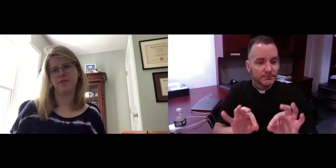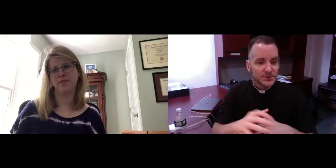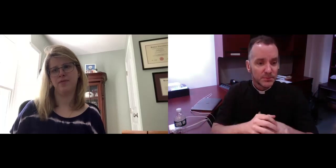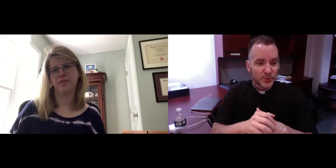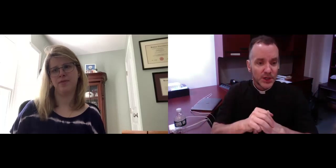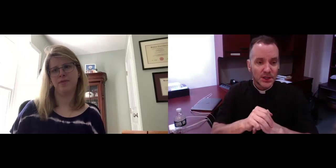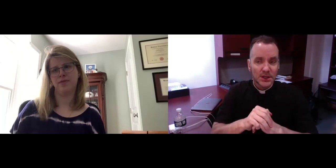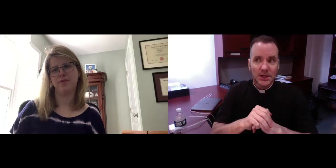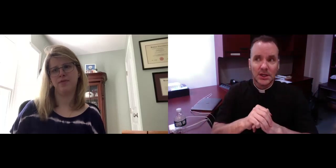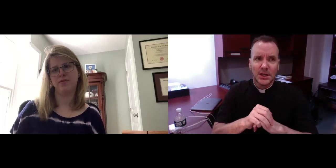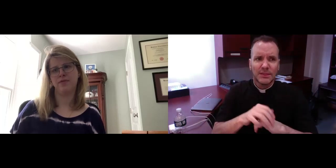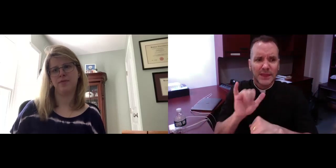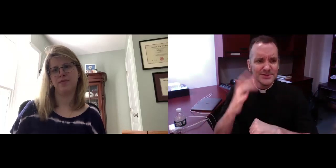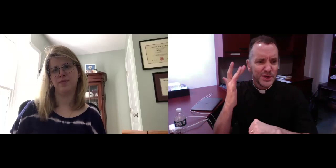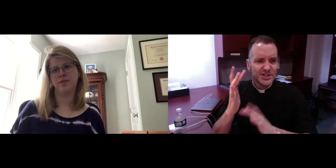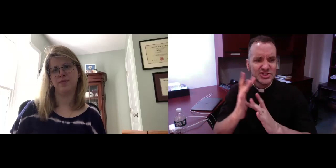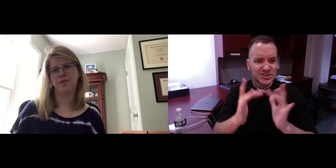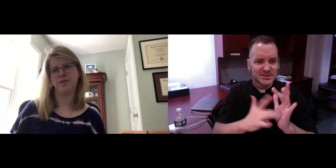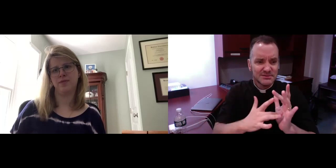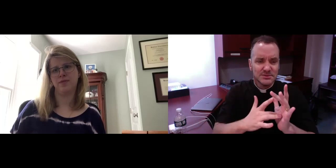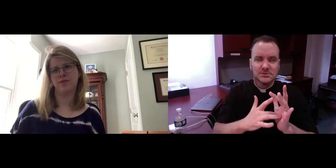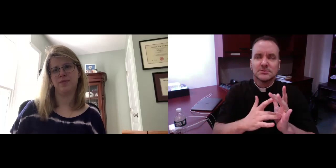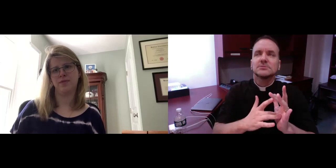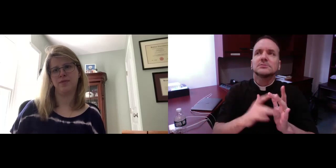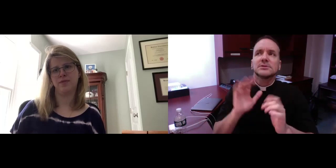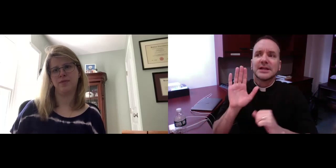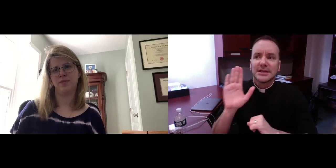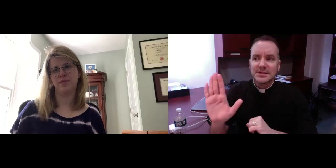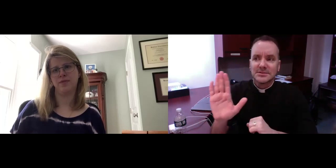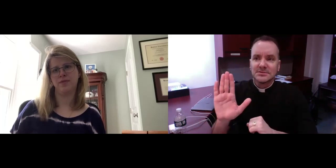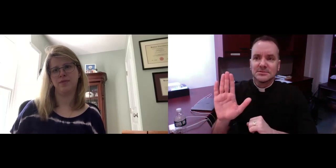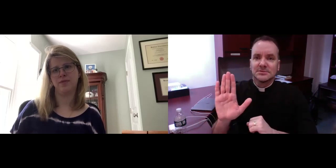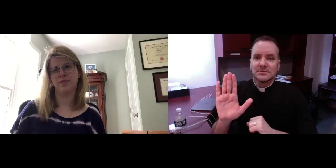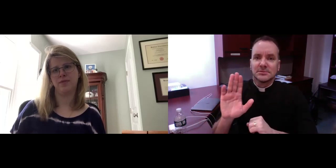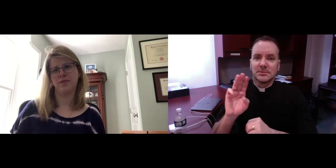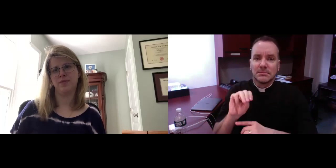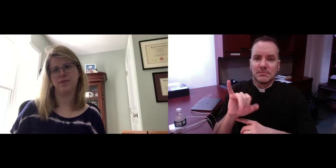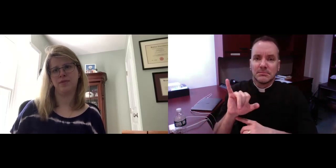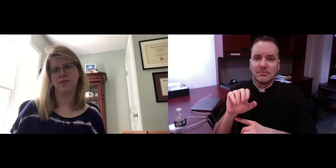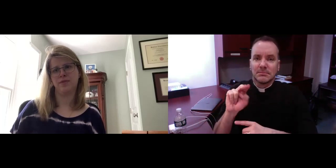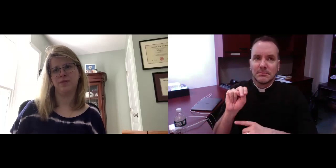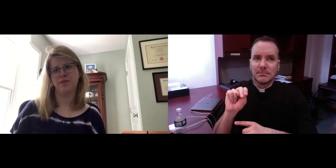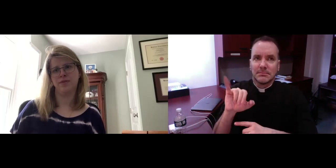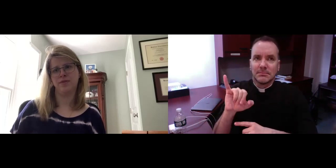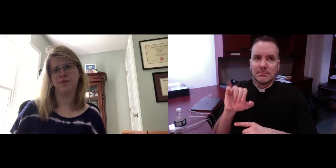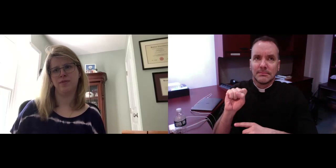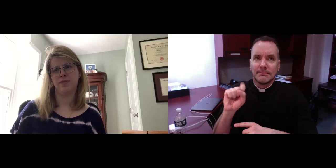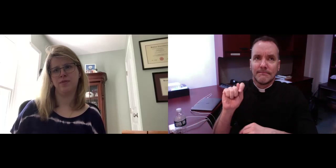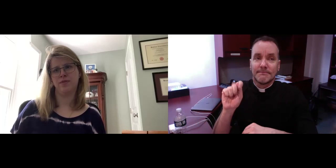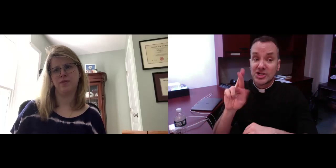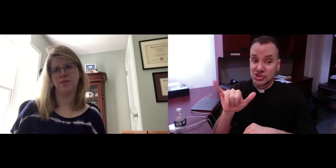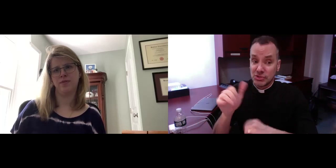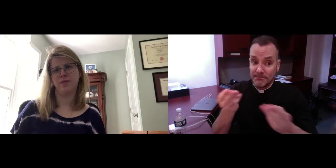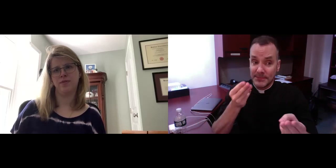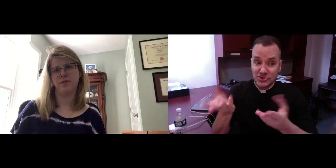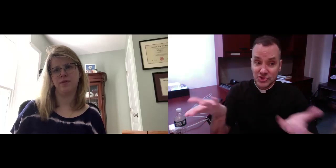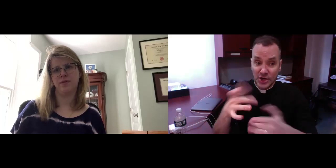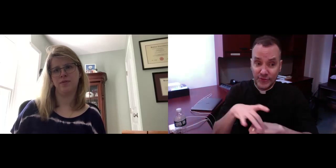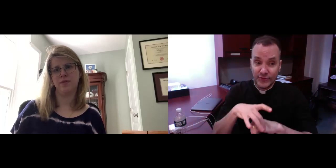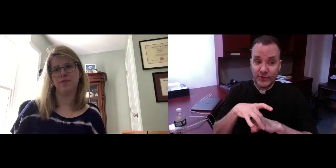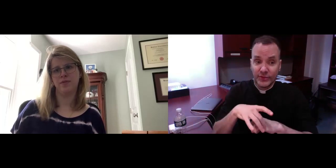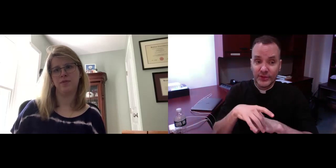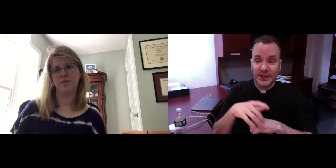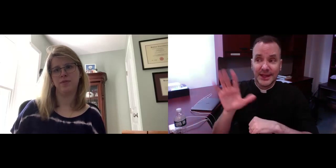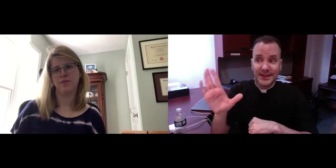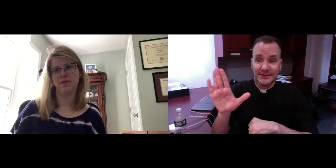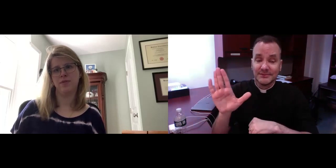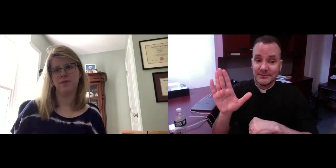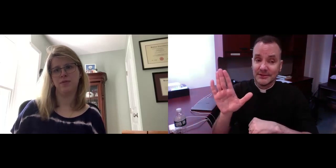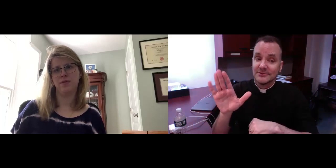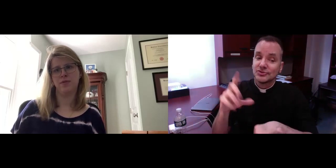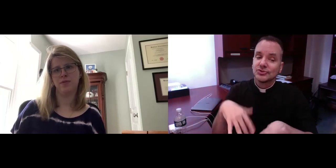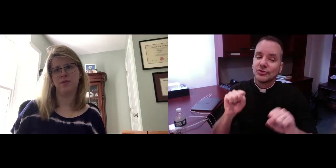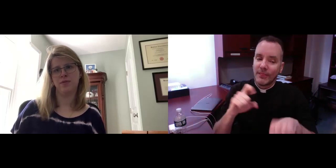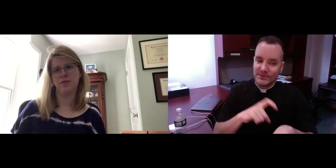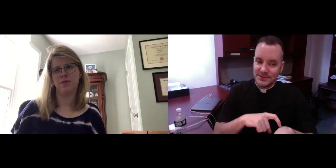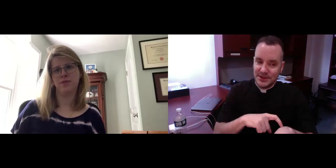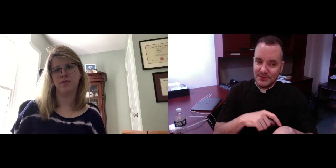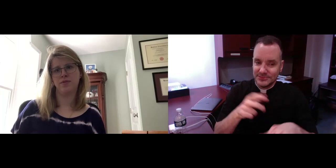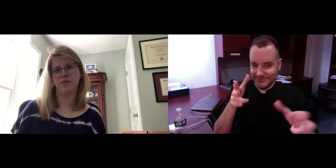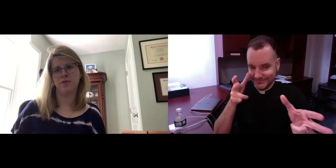importance of listening. We see in Jesus's ministry here on earth that he